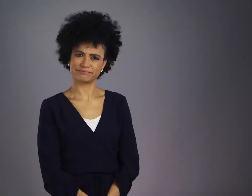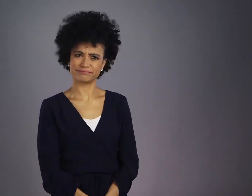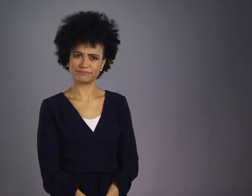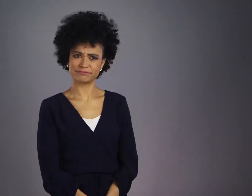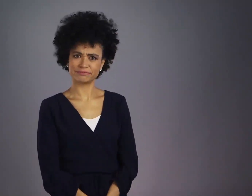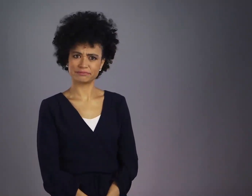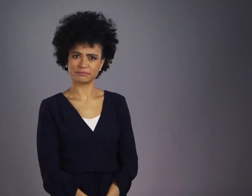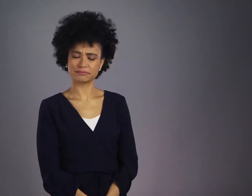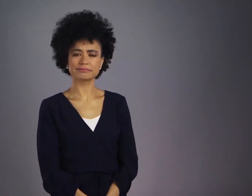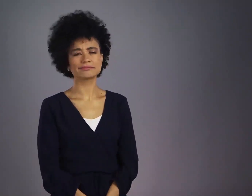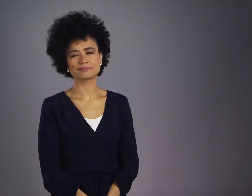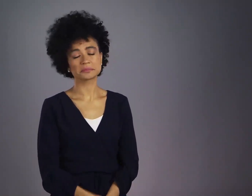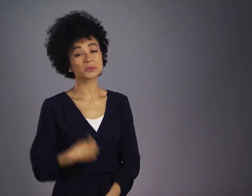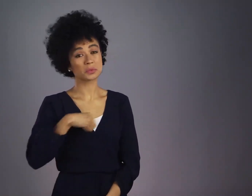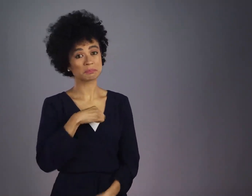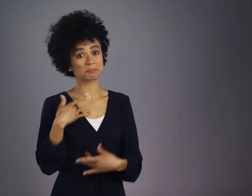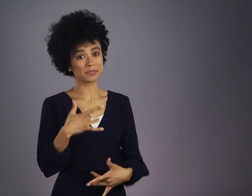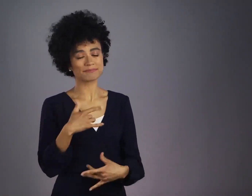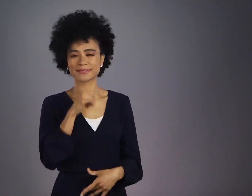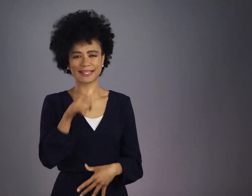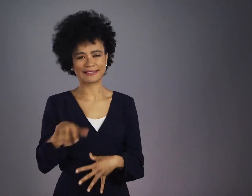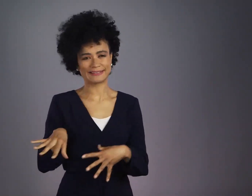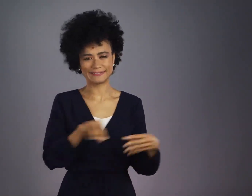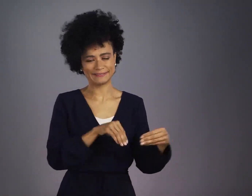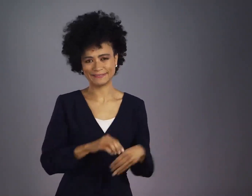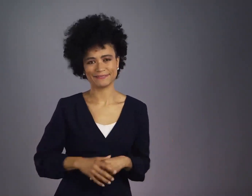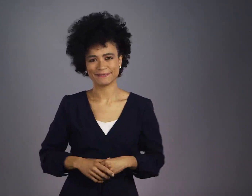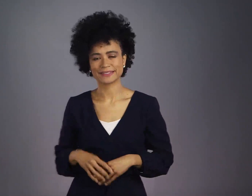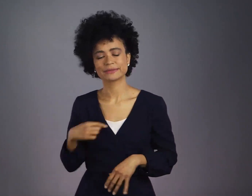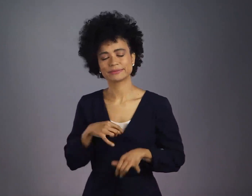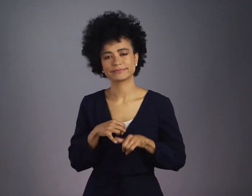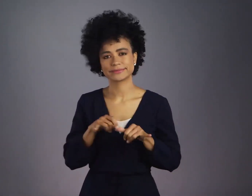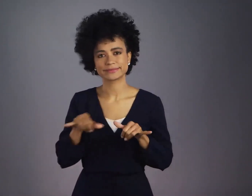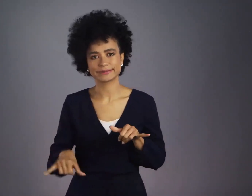Usually we did not leave. We stayed on and on.